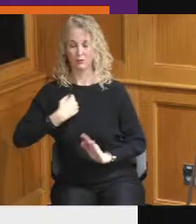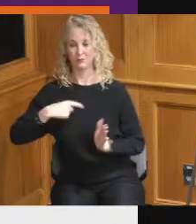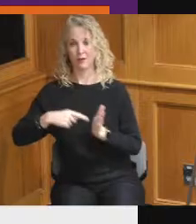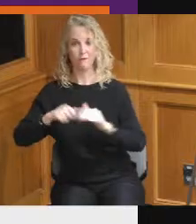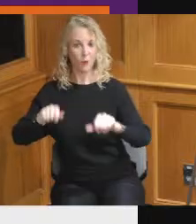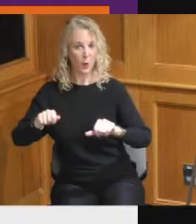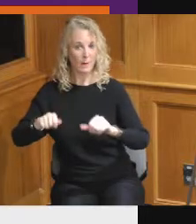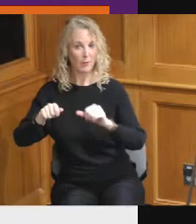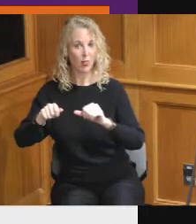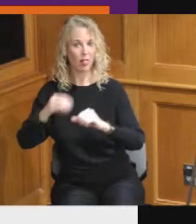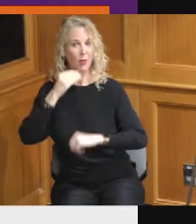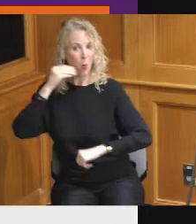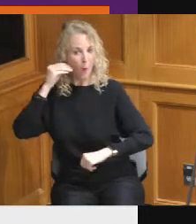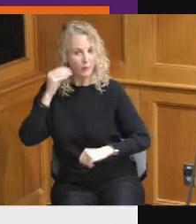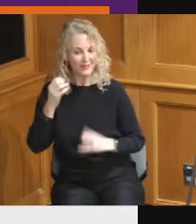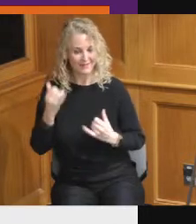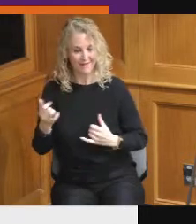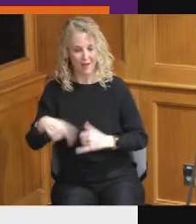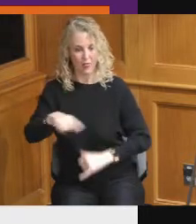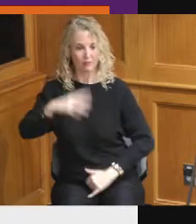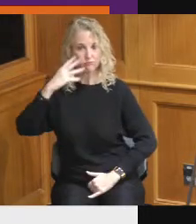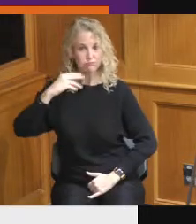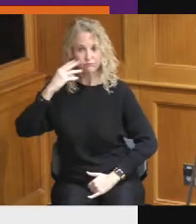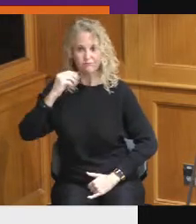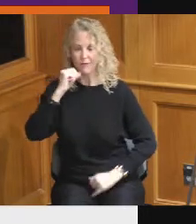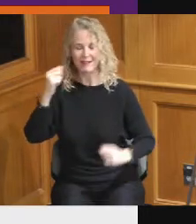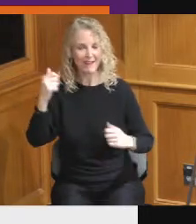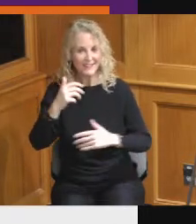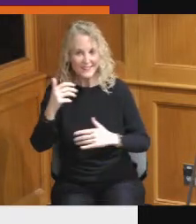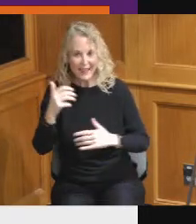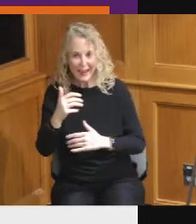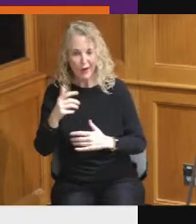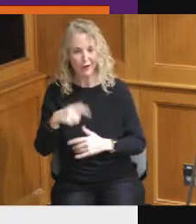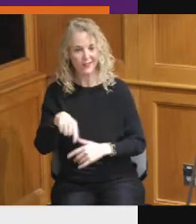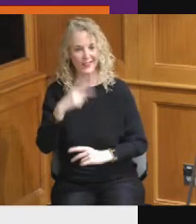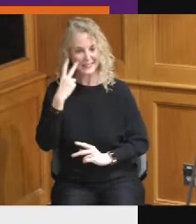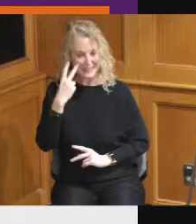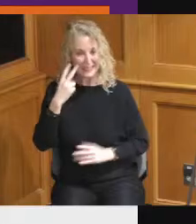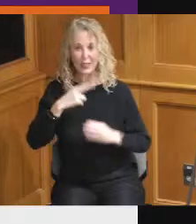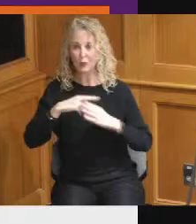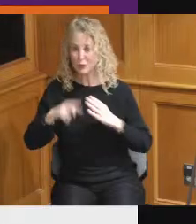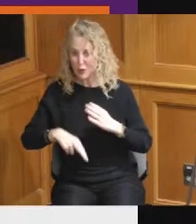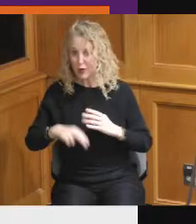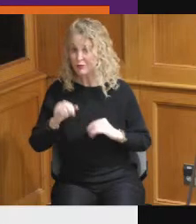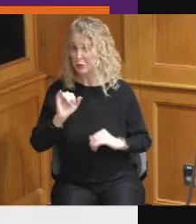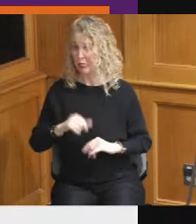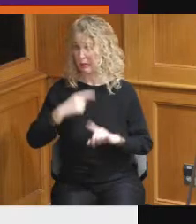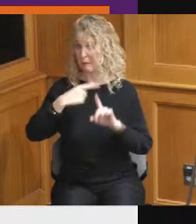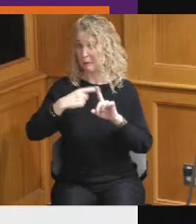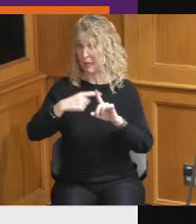with it aren't scared by it and that is a that's a huge sort of capacity building for the future if